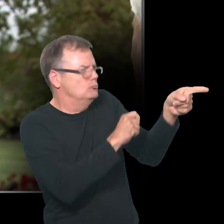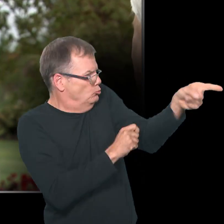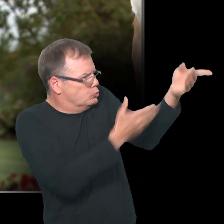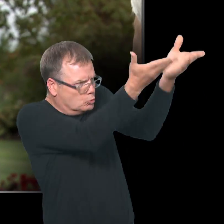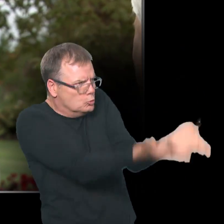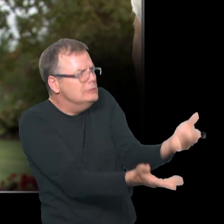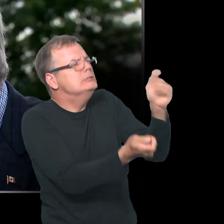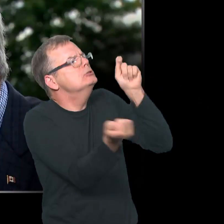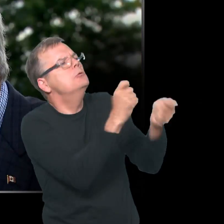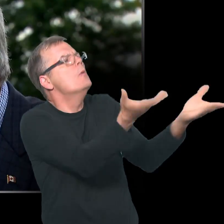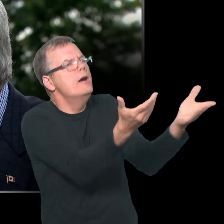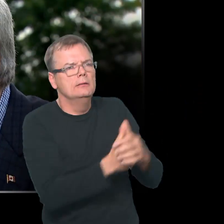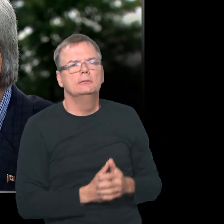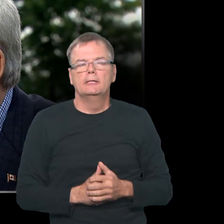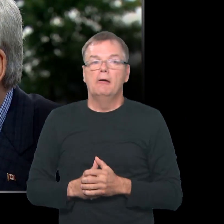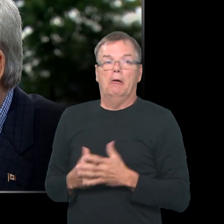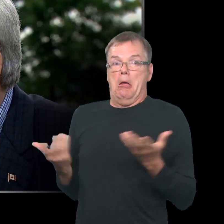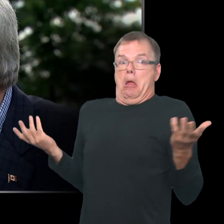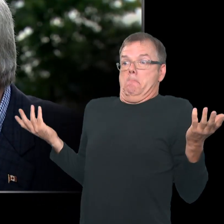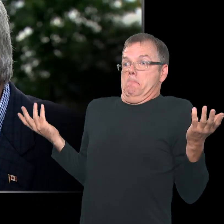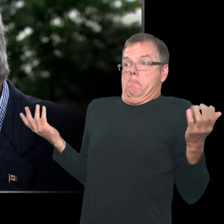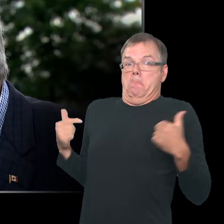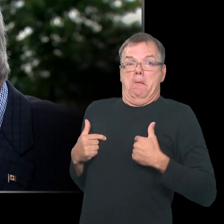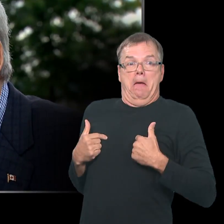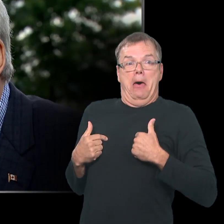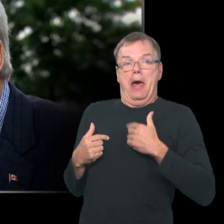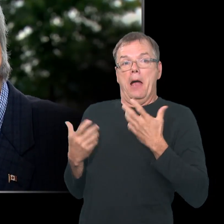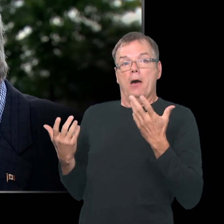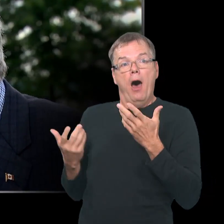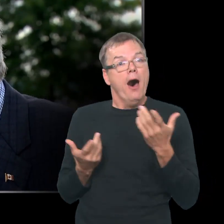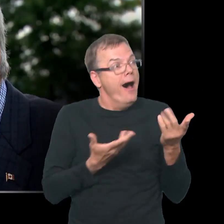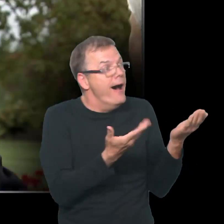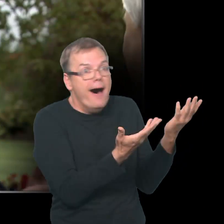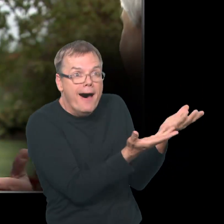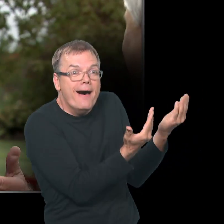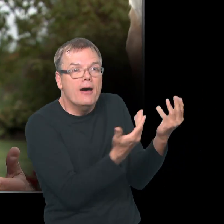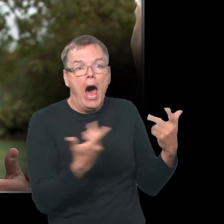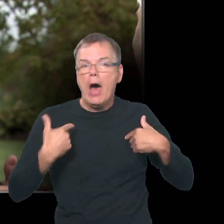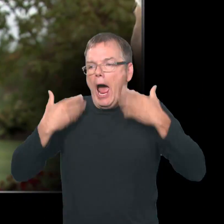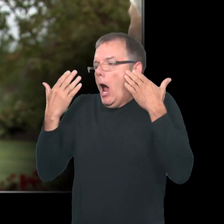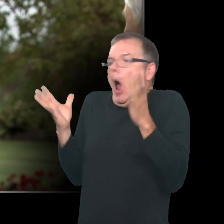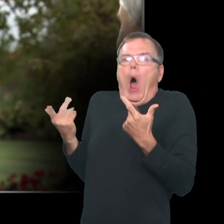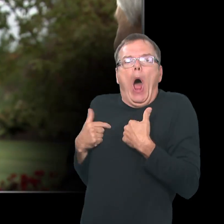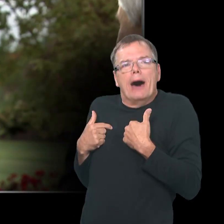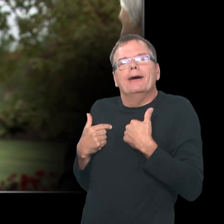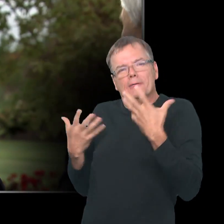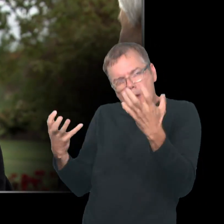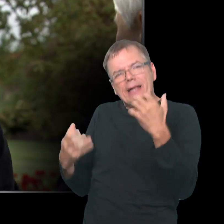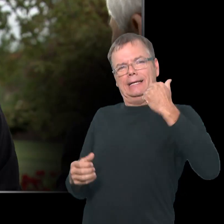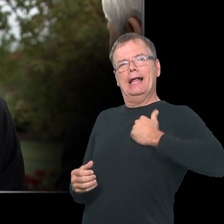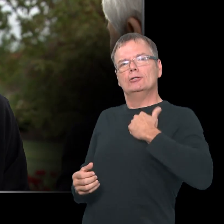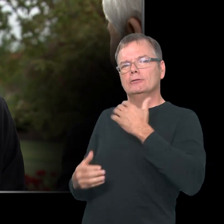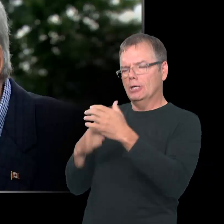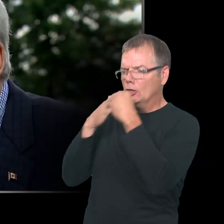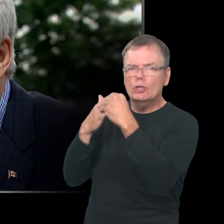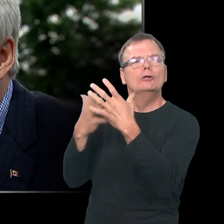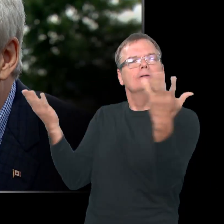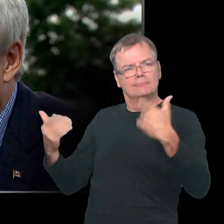that they want to see change in you? You know, I don't know about that. Look, people want to see- But you said you--